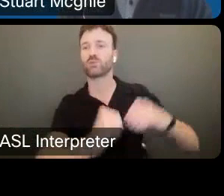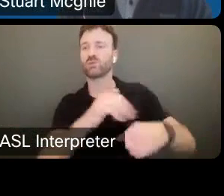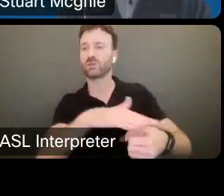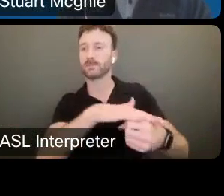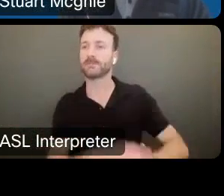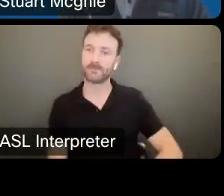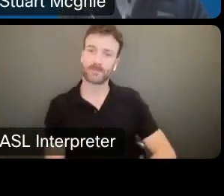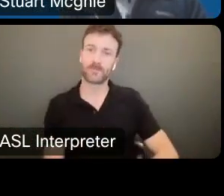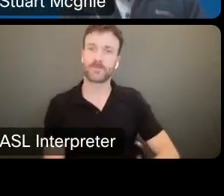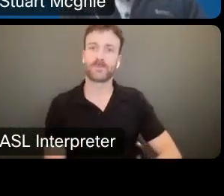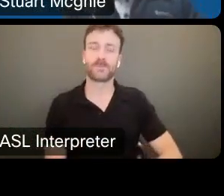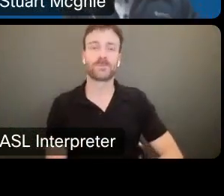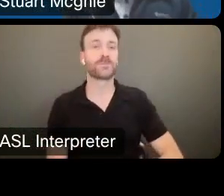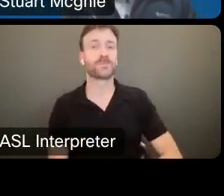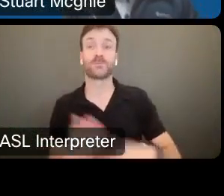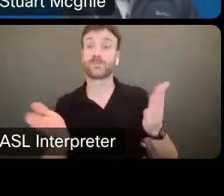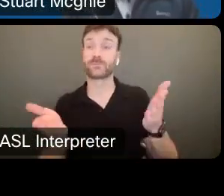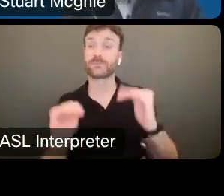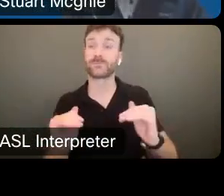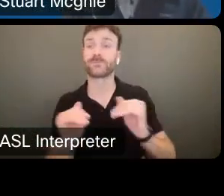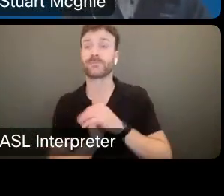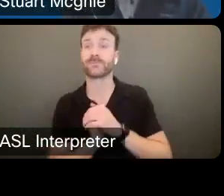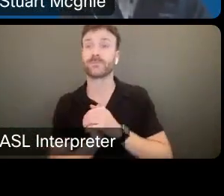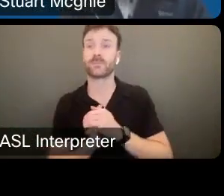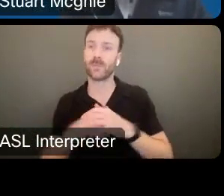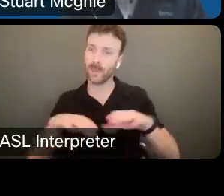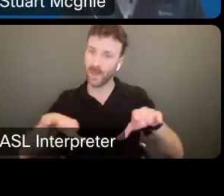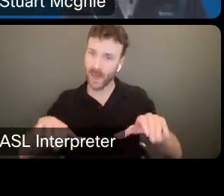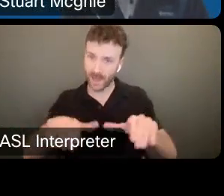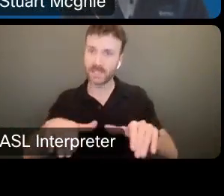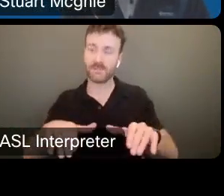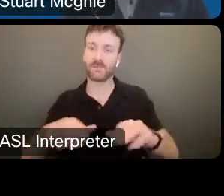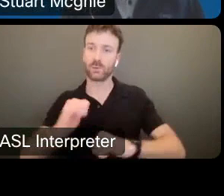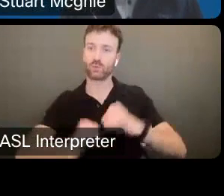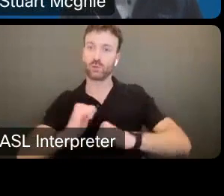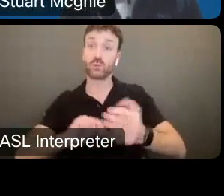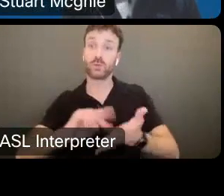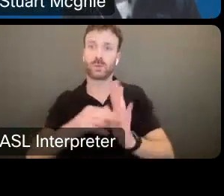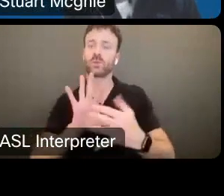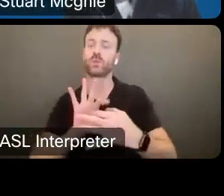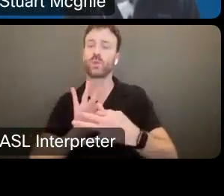Then it goes into active construction which is the construction coordination, which is